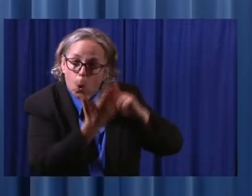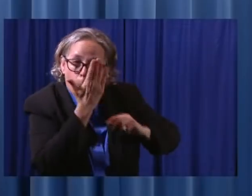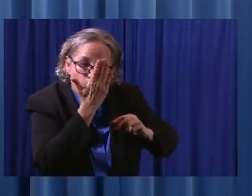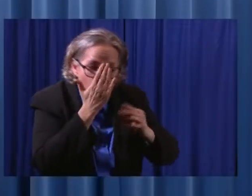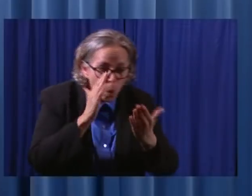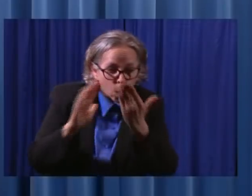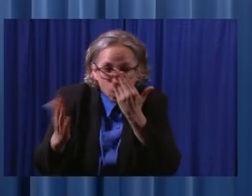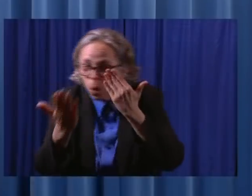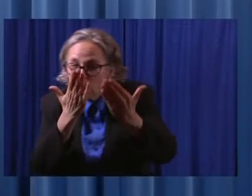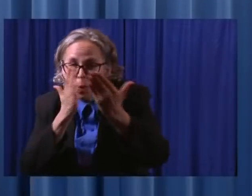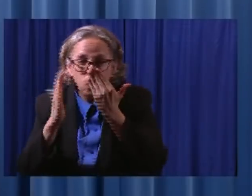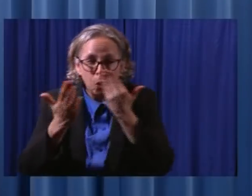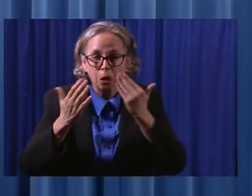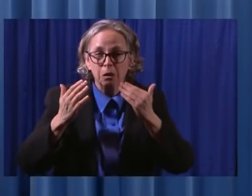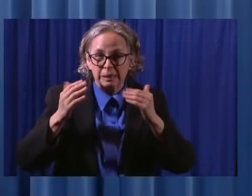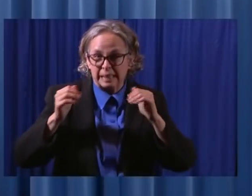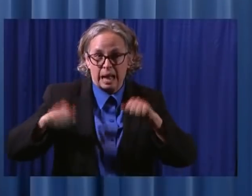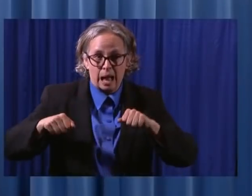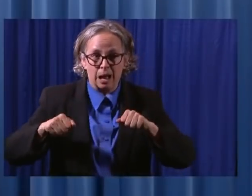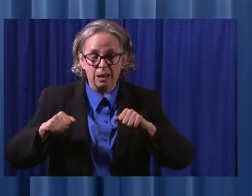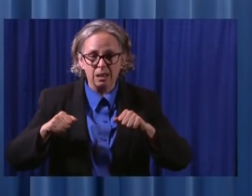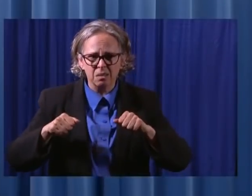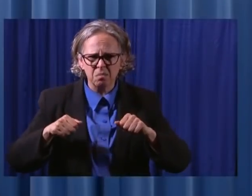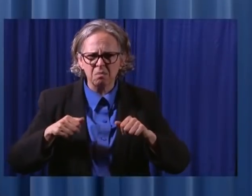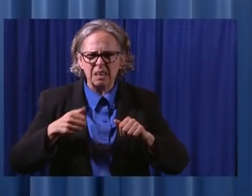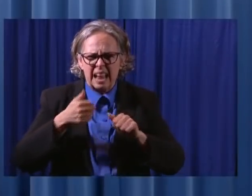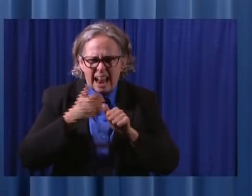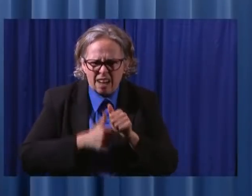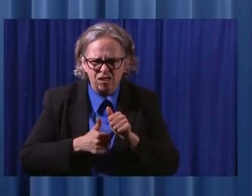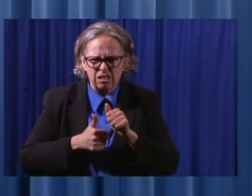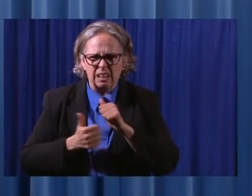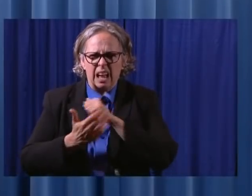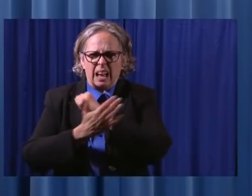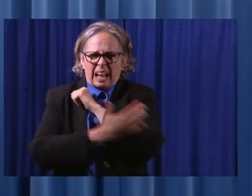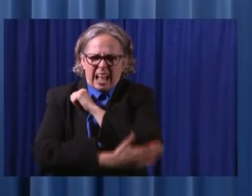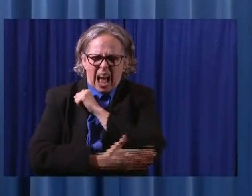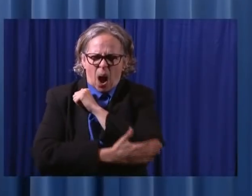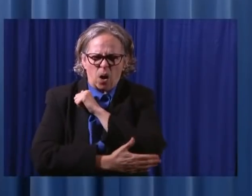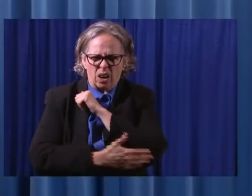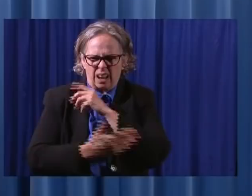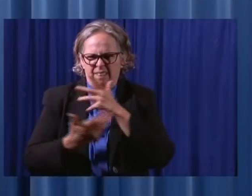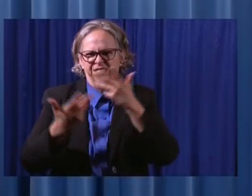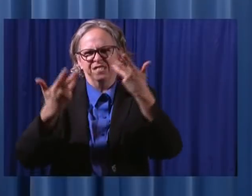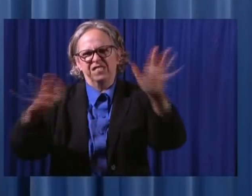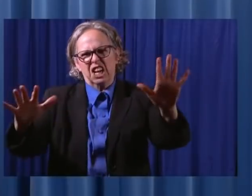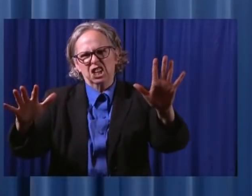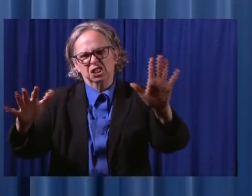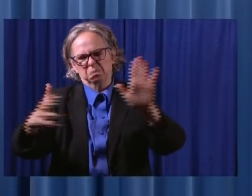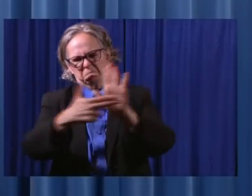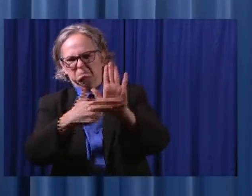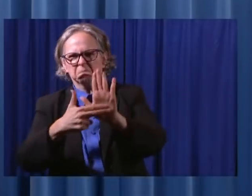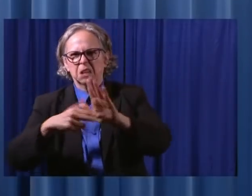THIS IS A WORRISOME AND CONCERNING TREND. AND WE ARE GOING TO CONTINUE TO WATCH THESE NUMBERS.